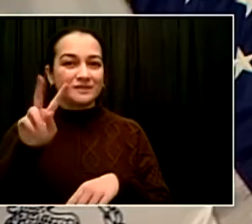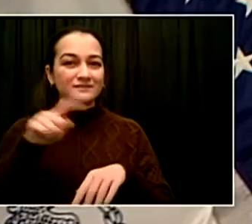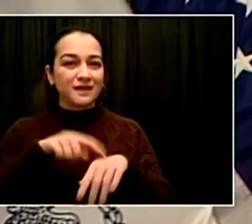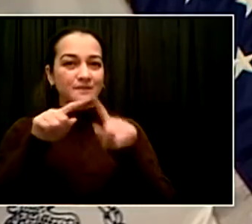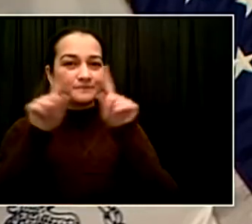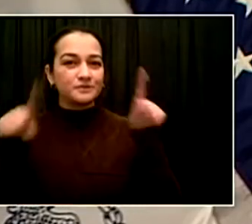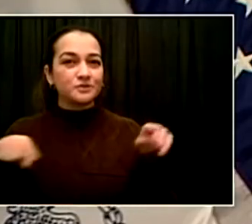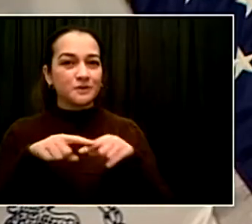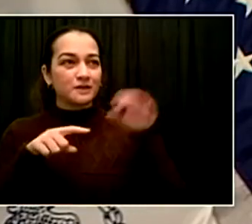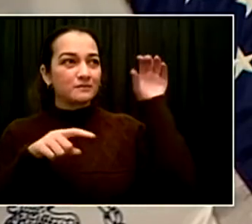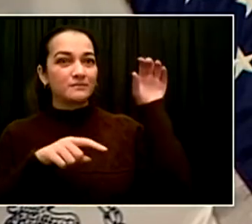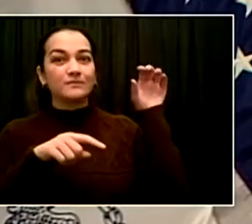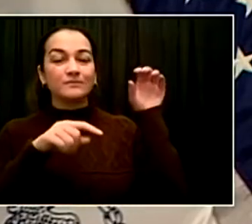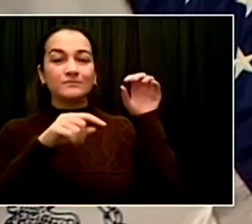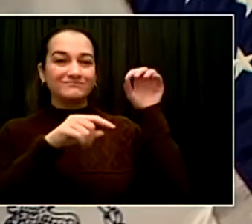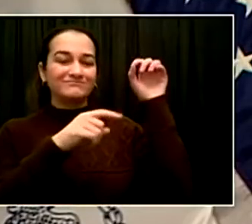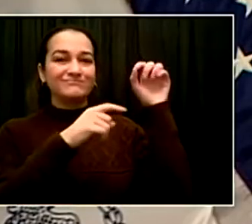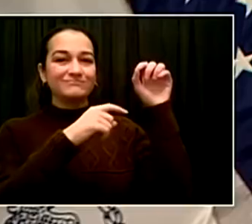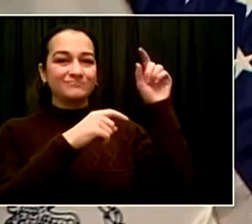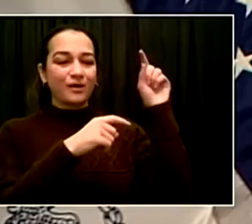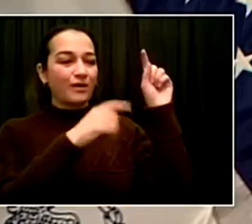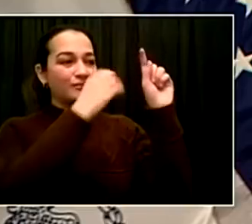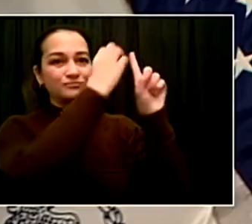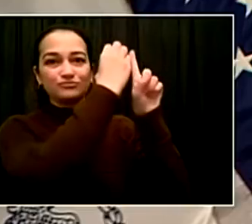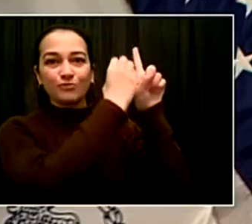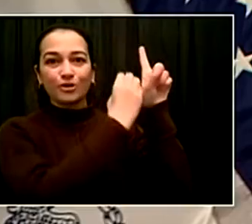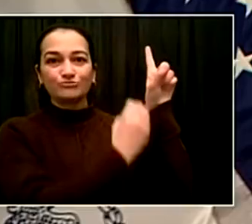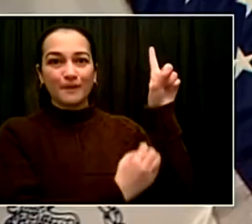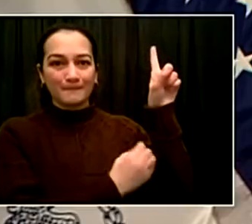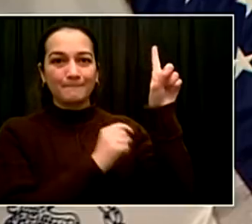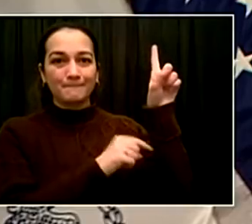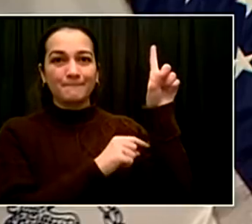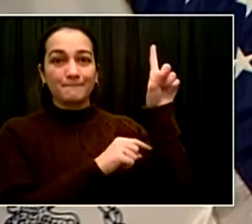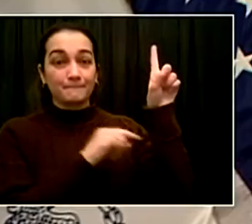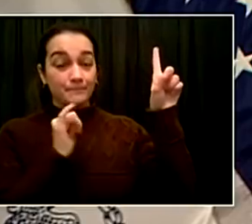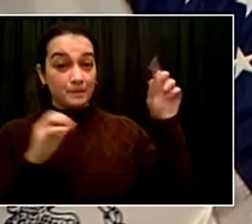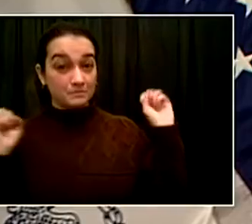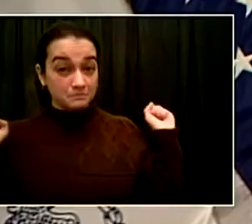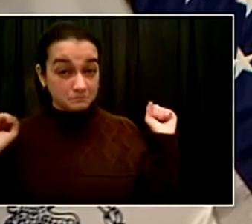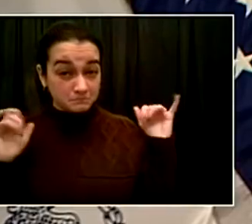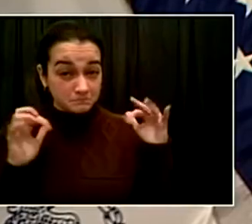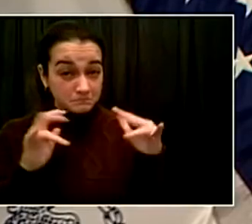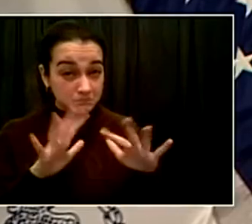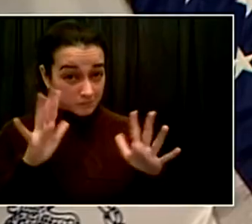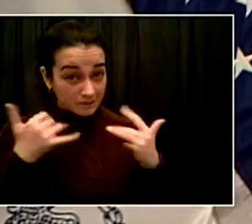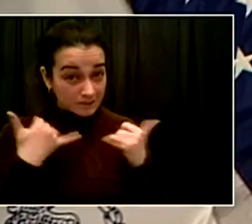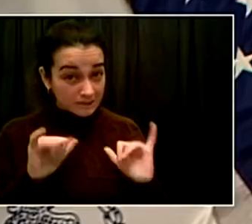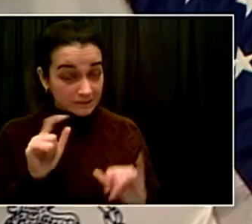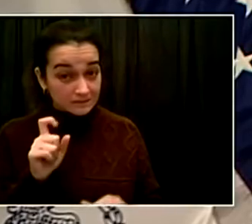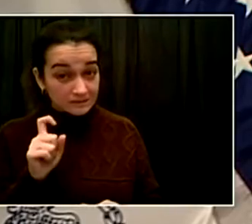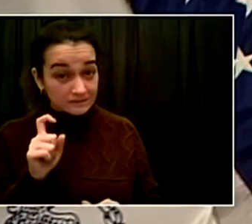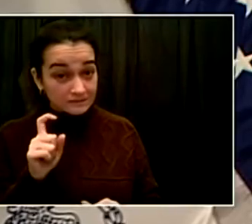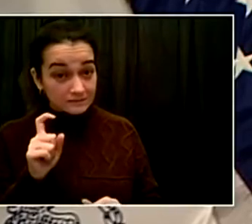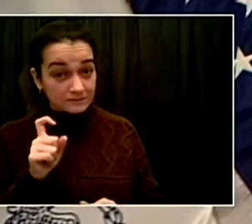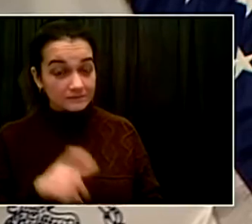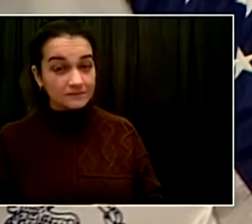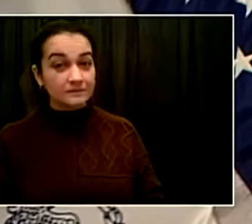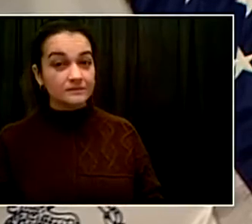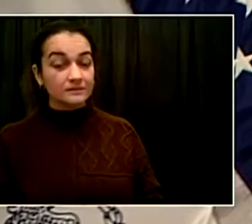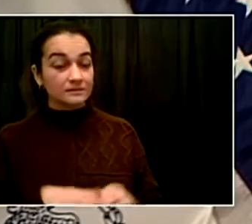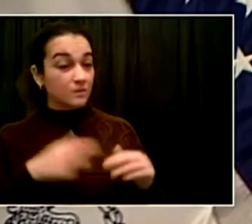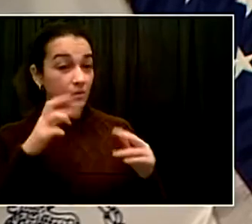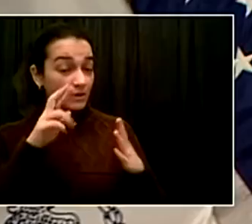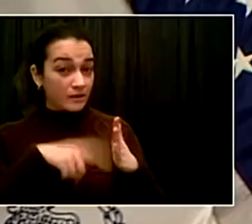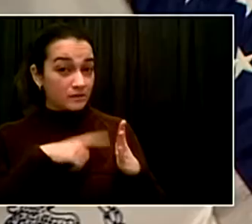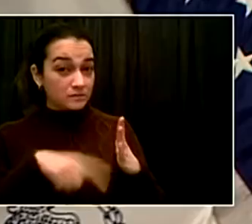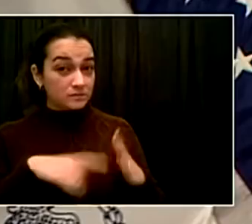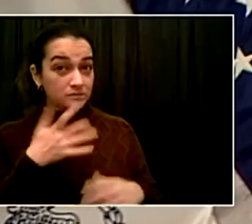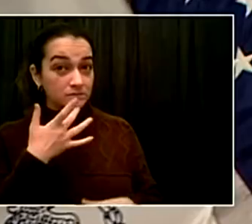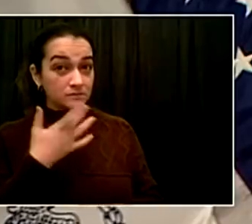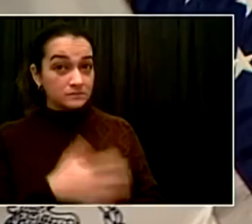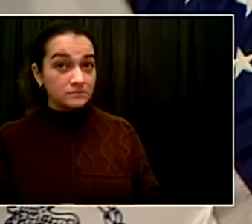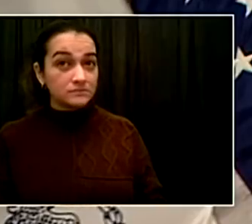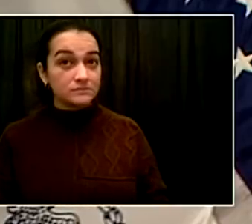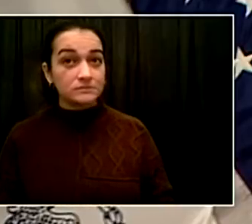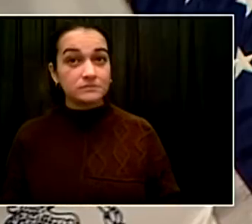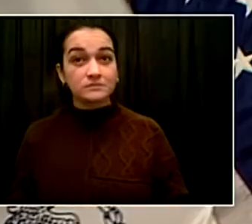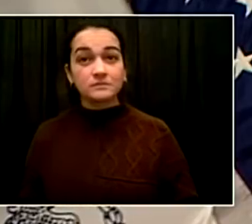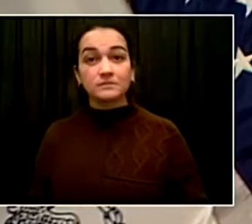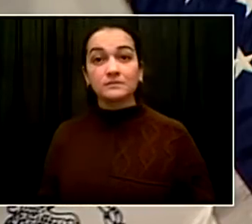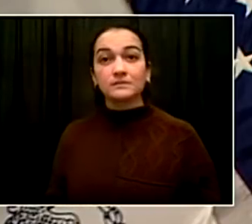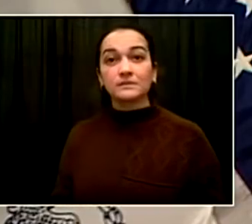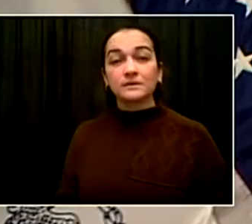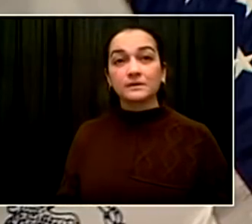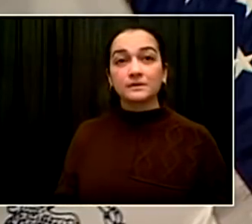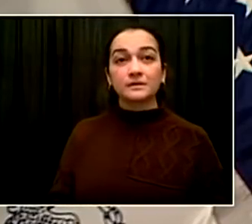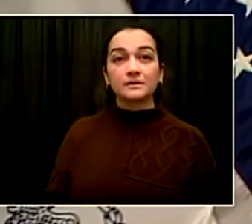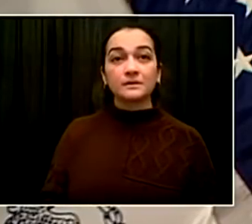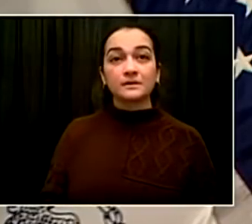THAT YOU JUST SAID, IT'S ABOUT